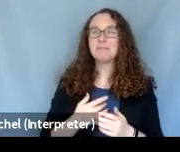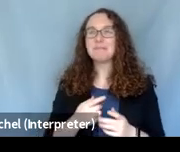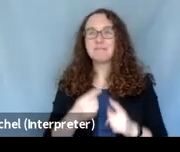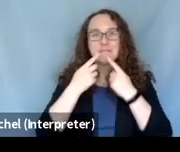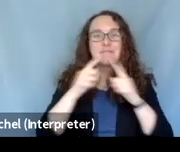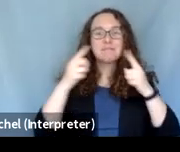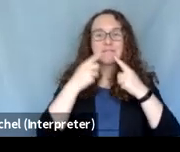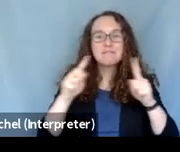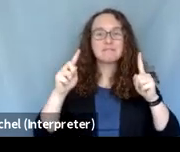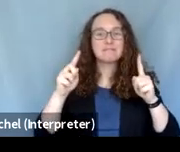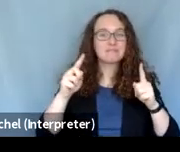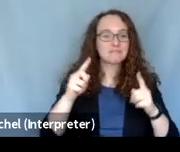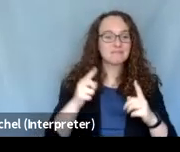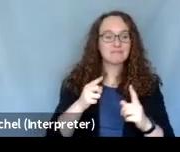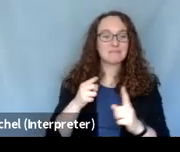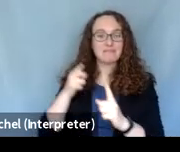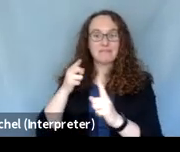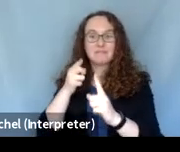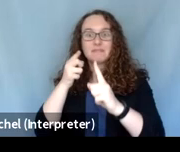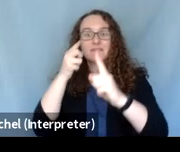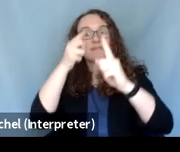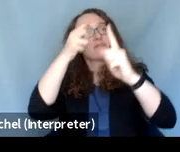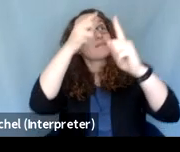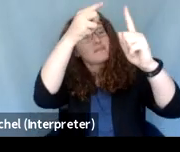where you're going to cross that stage. Whether it be